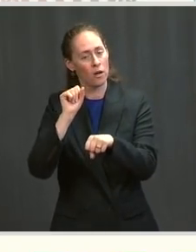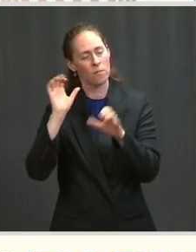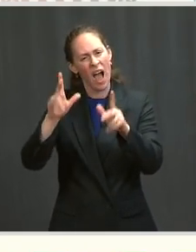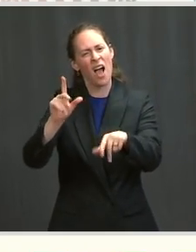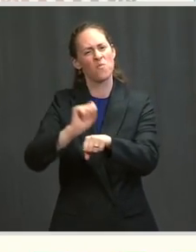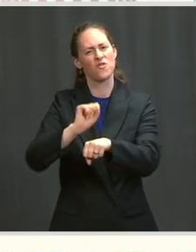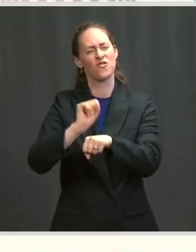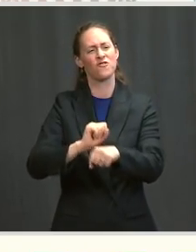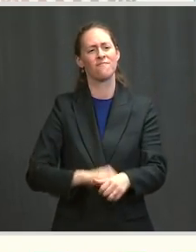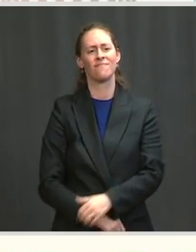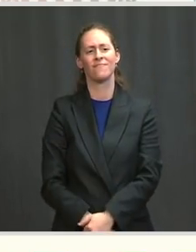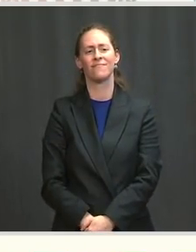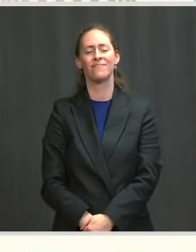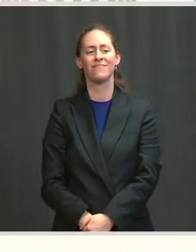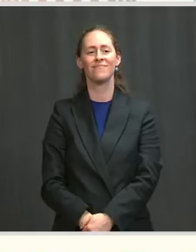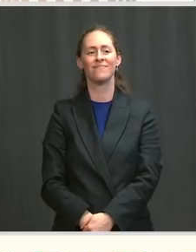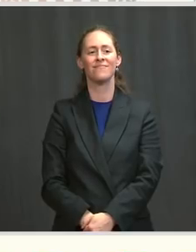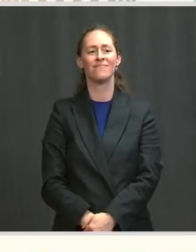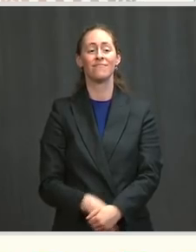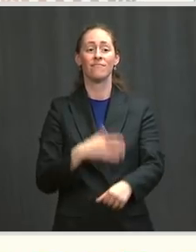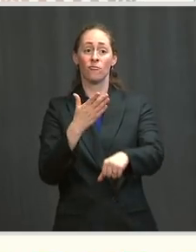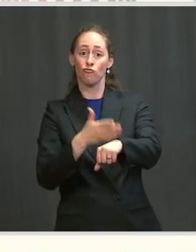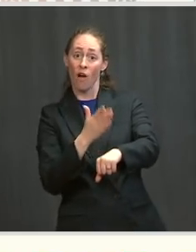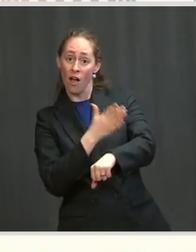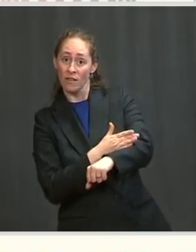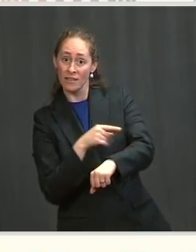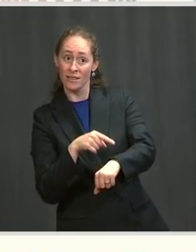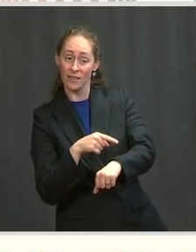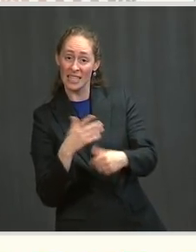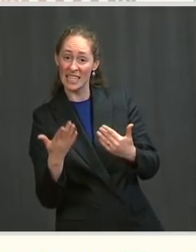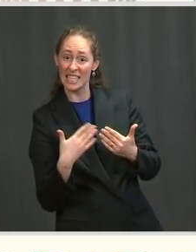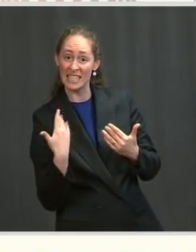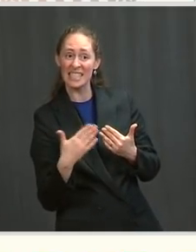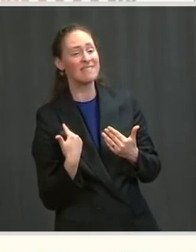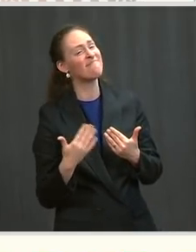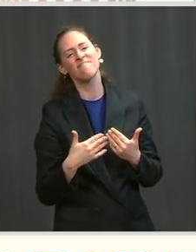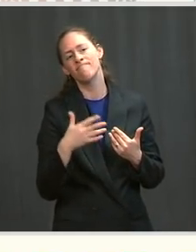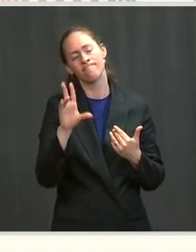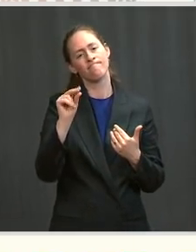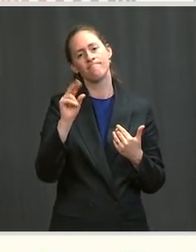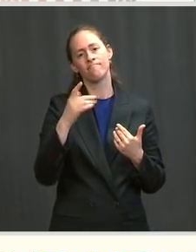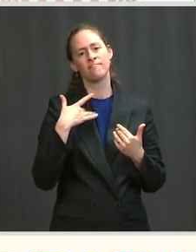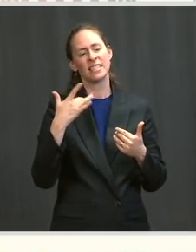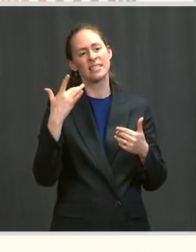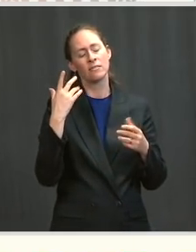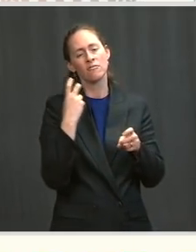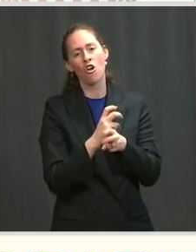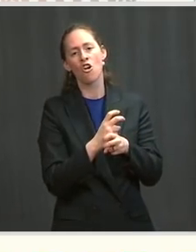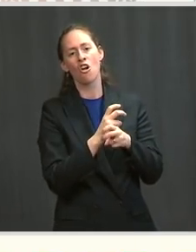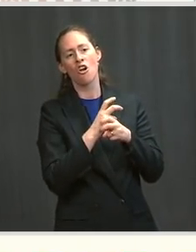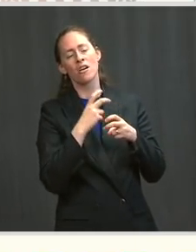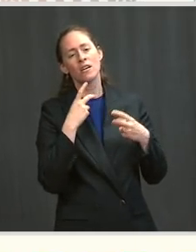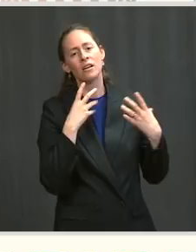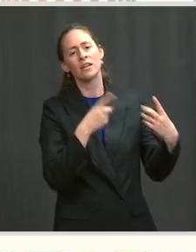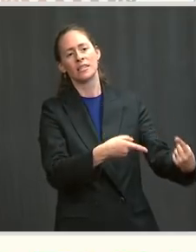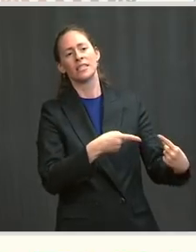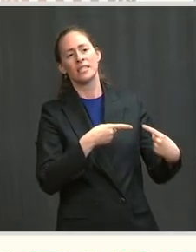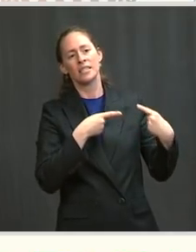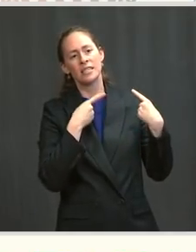Progress won't come easily; it never has. But we're going to stand strong, stand together.